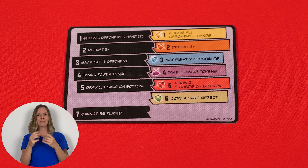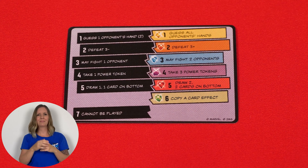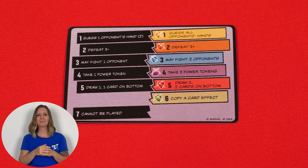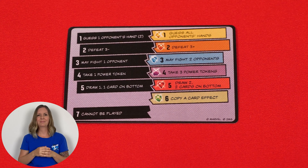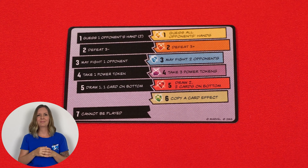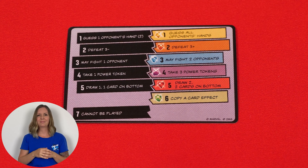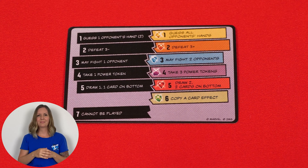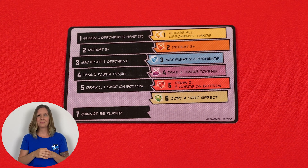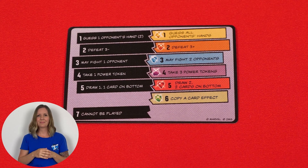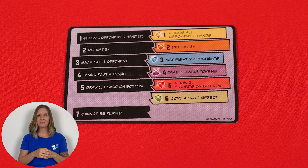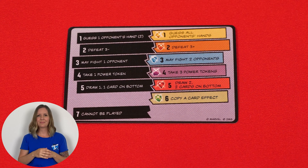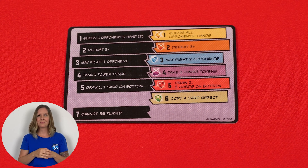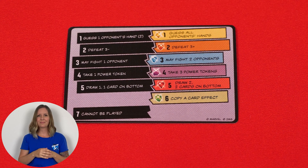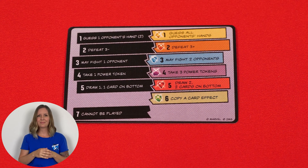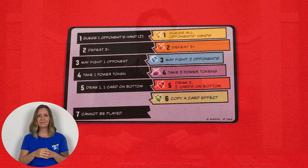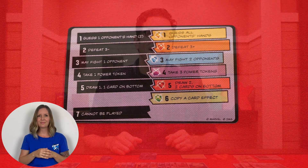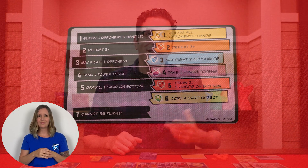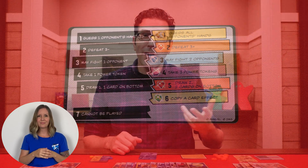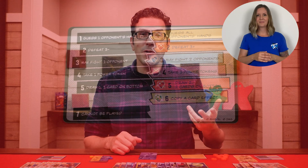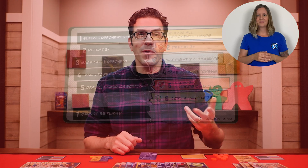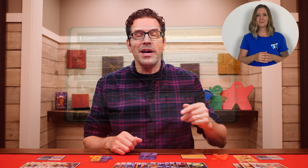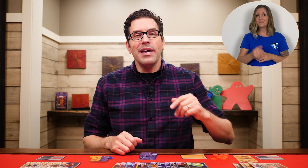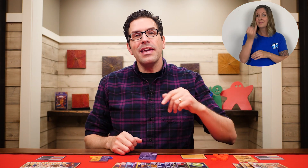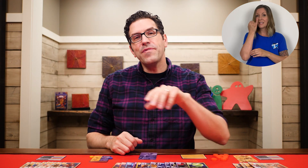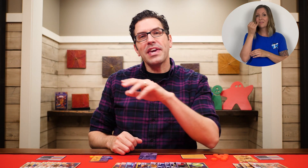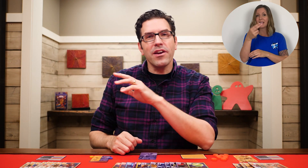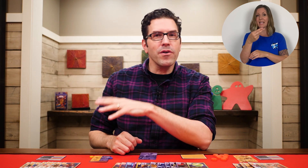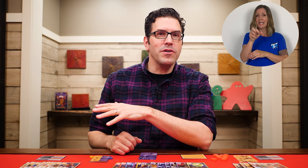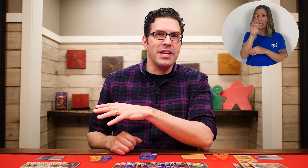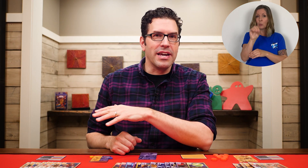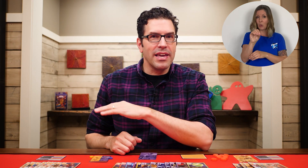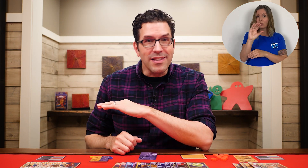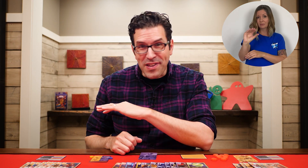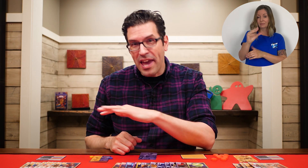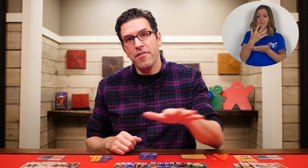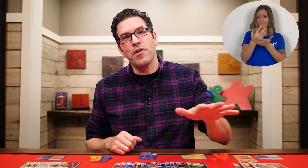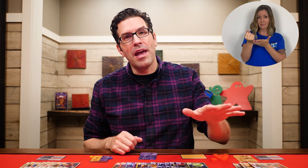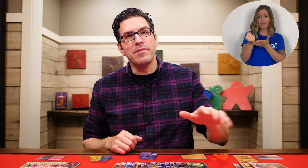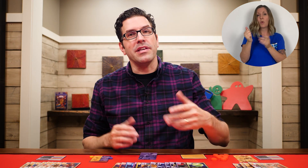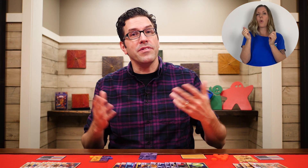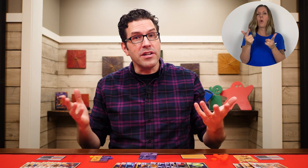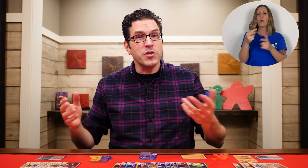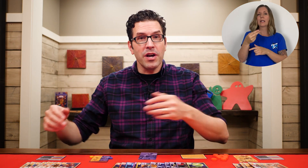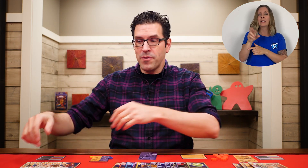might be in another player’s hand. Also, if the Hero deck is ever empty, then shuffle